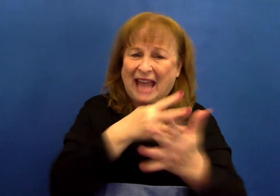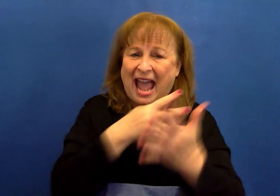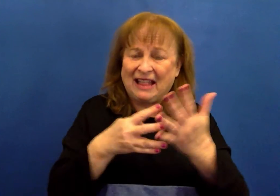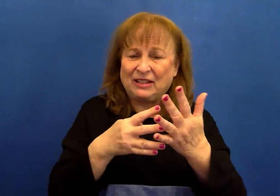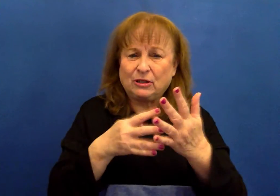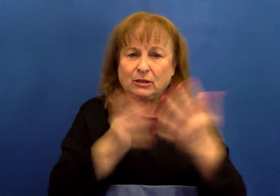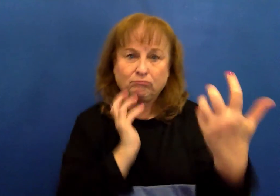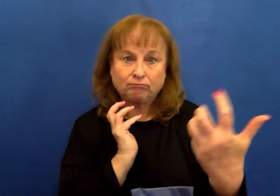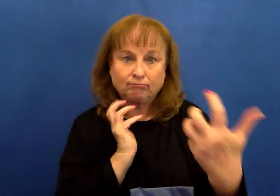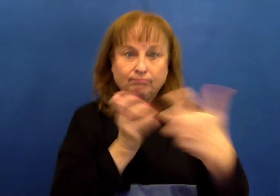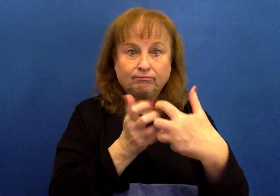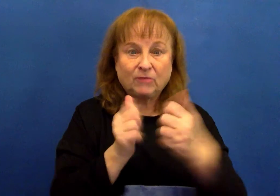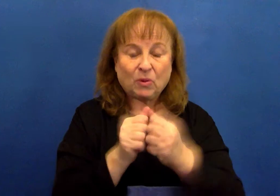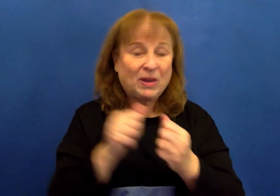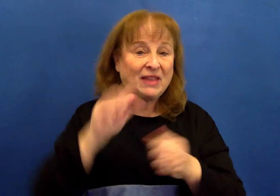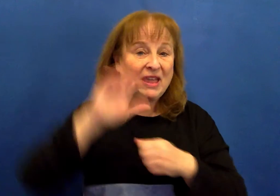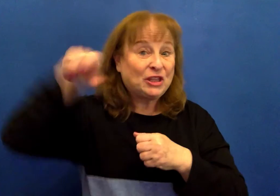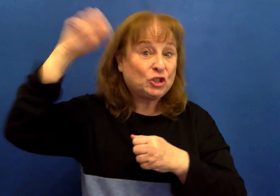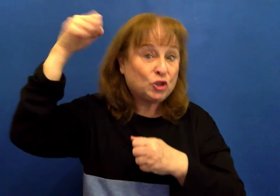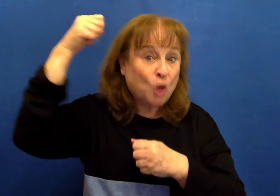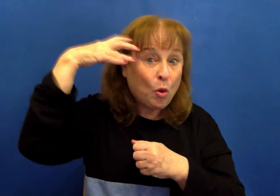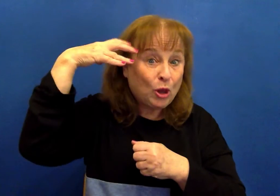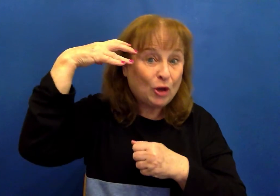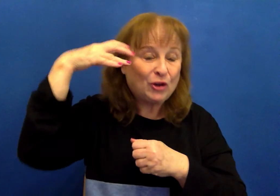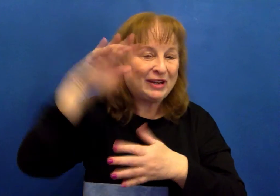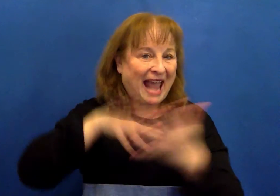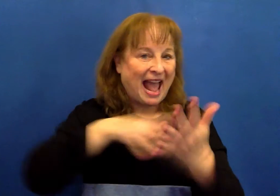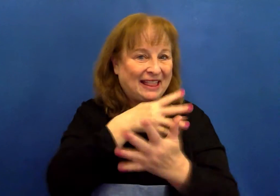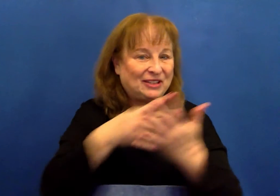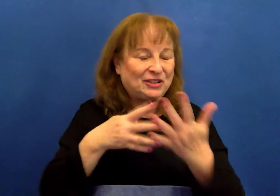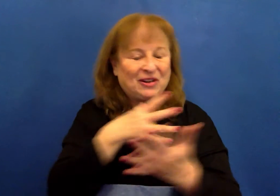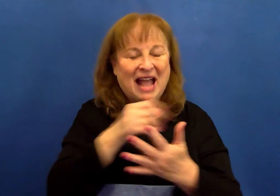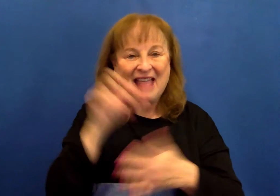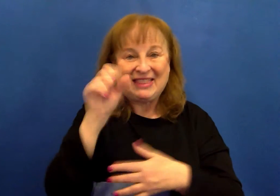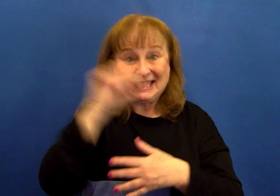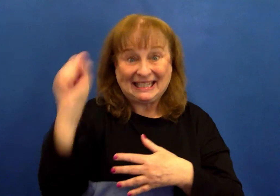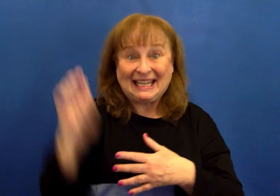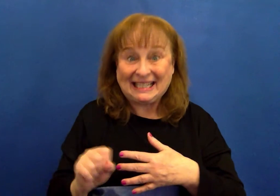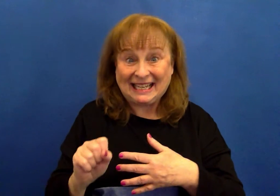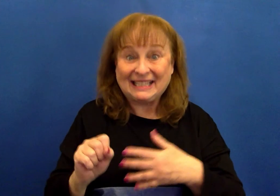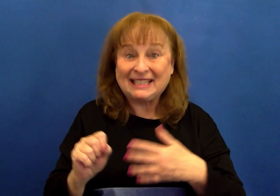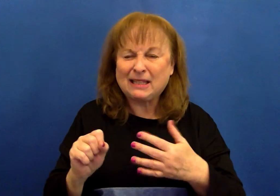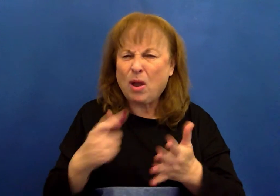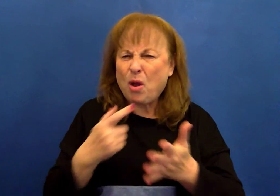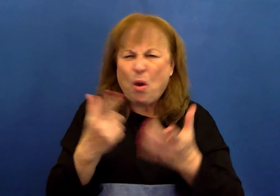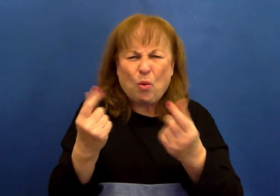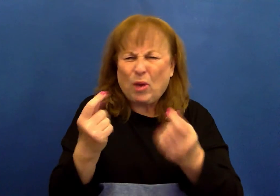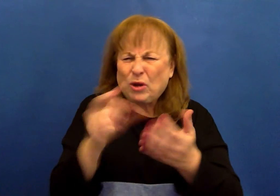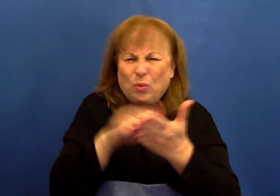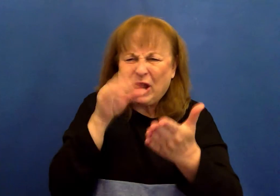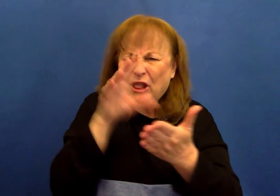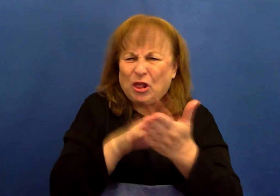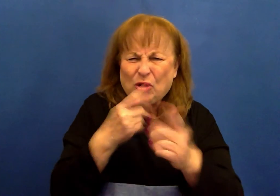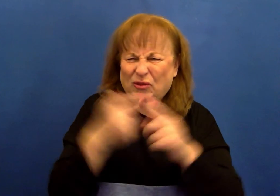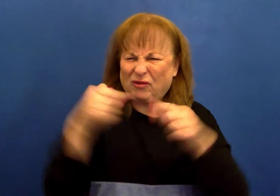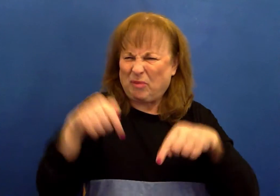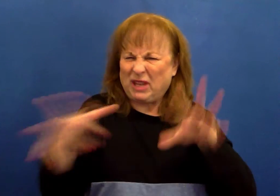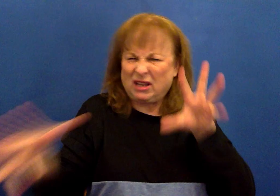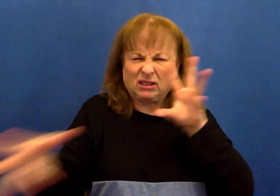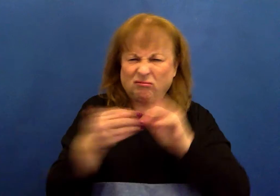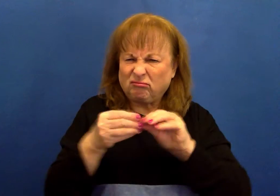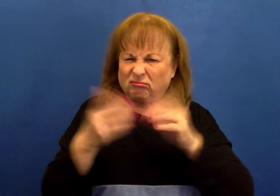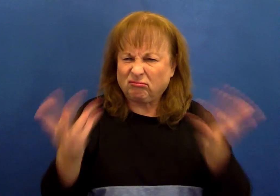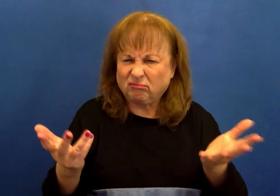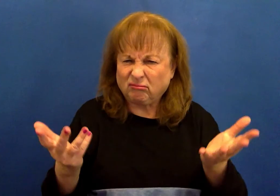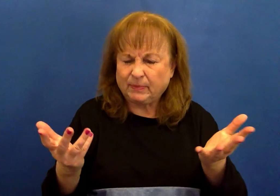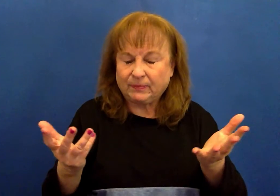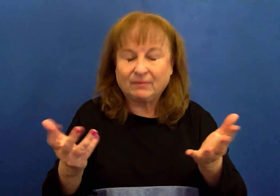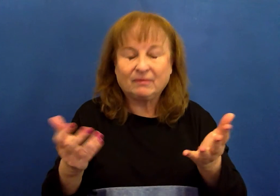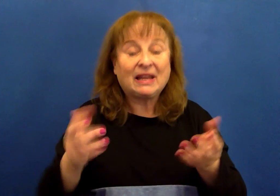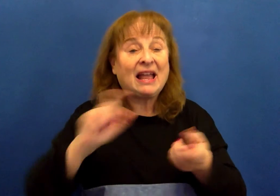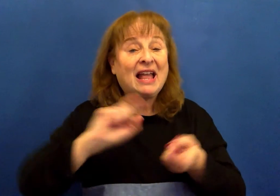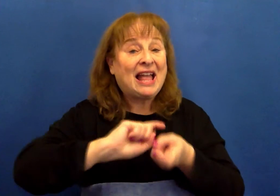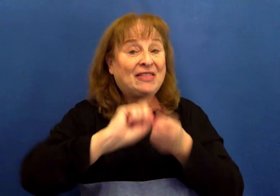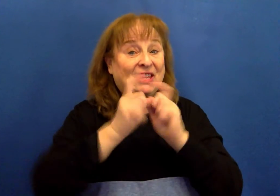sync with the solar calendar and the seasons, what can we learn from this? The change to the calendar